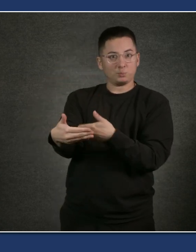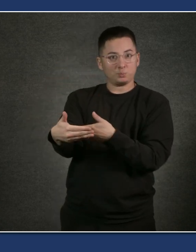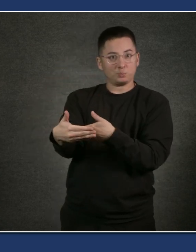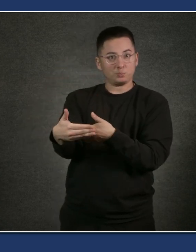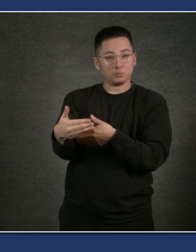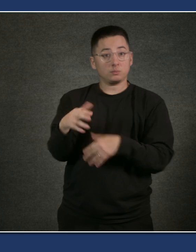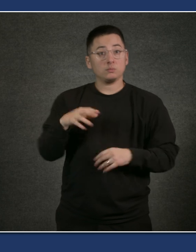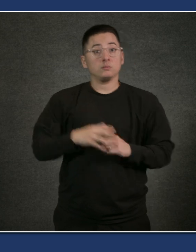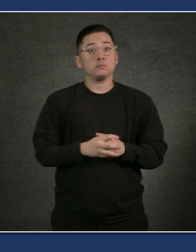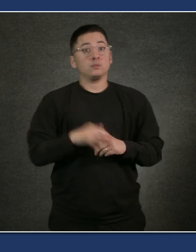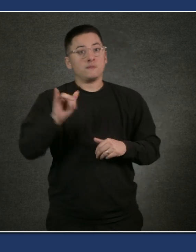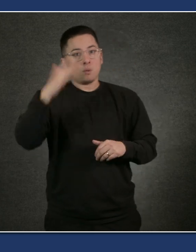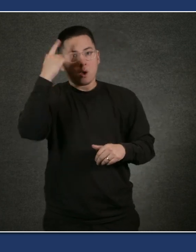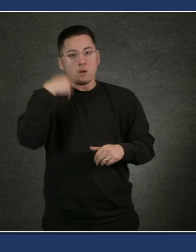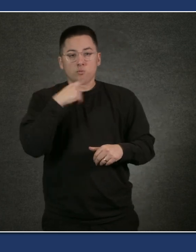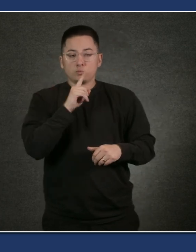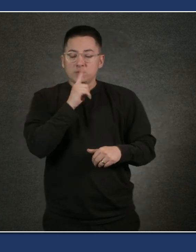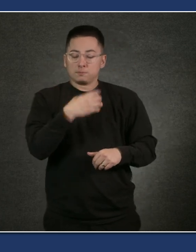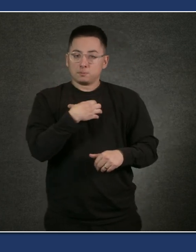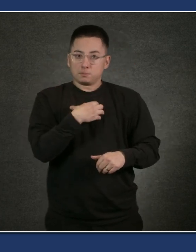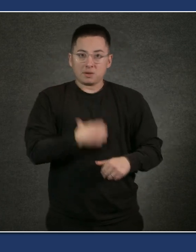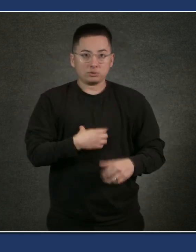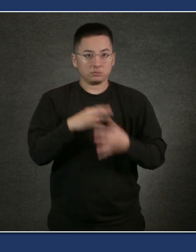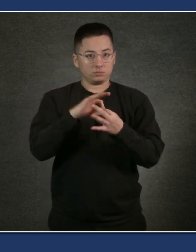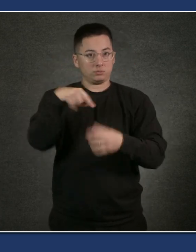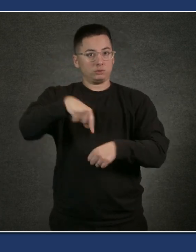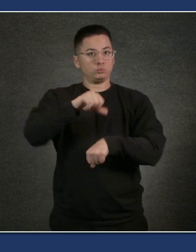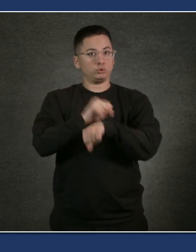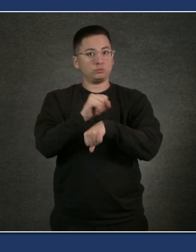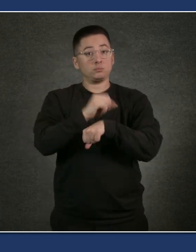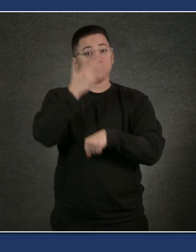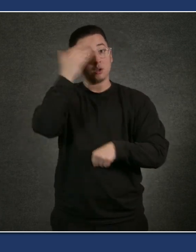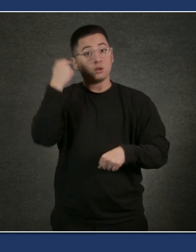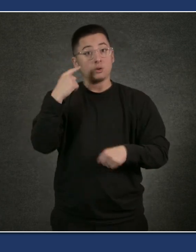That's why I've been so passionate about this work, because when people with disabilities